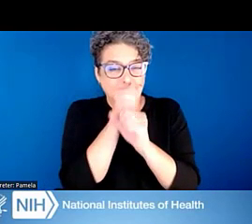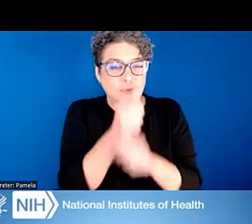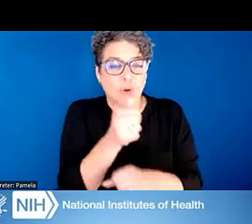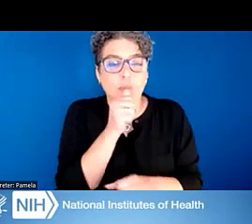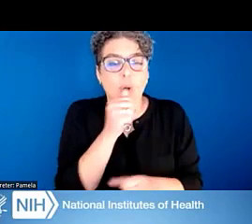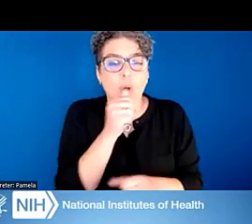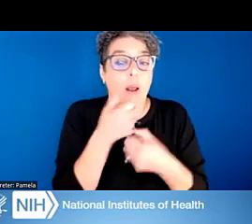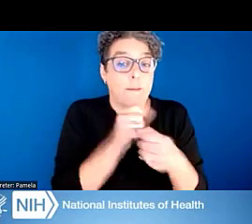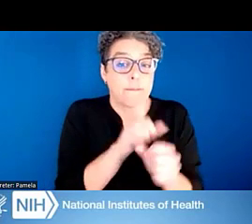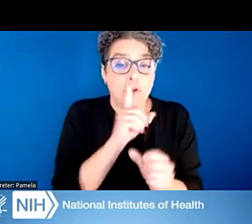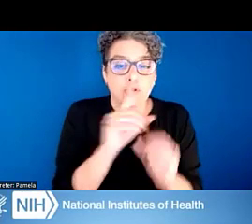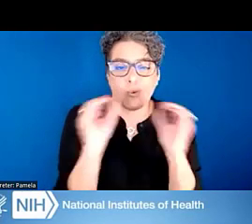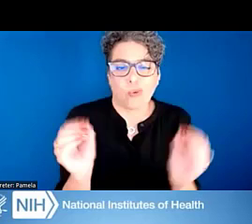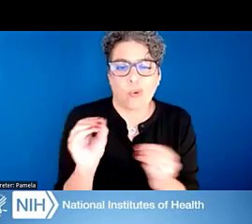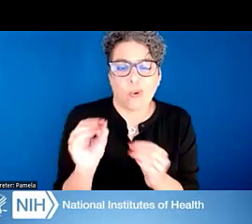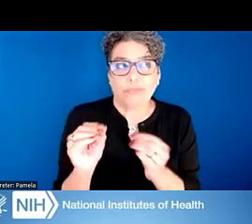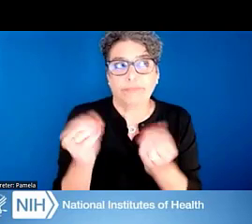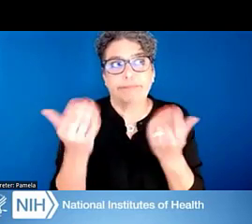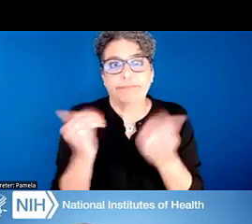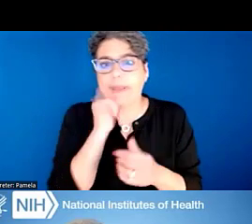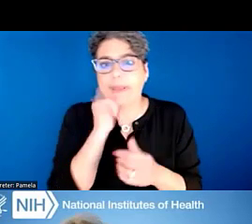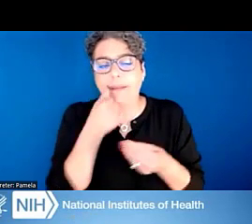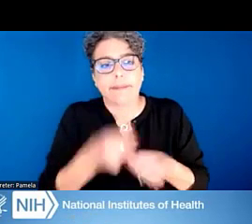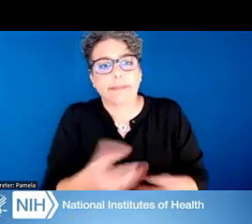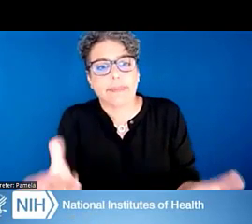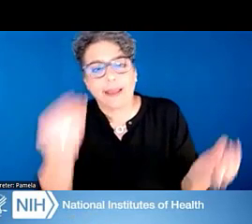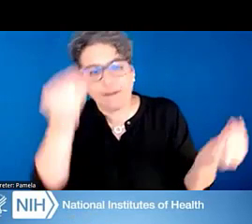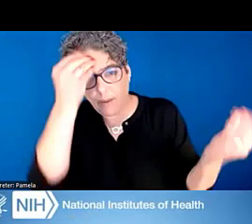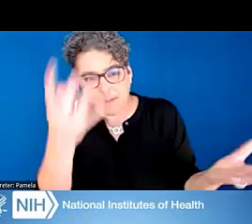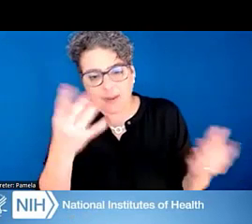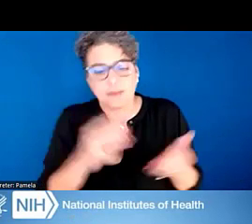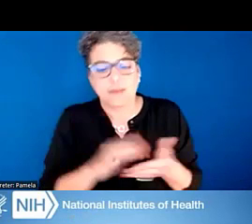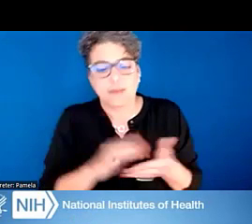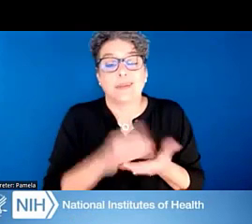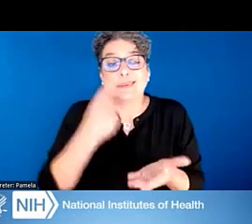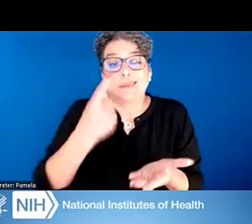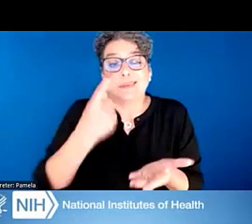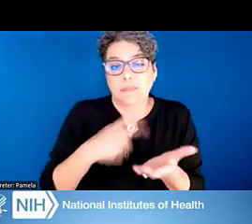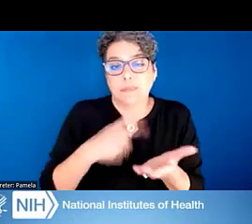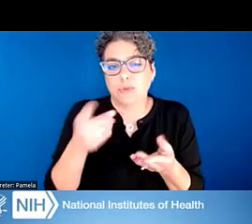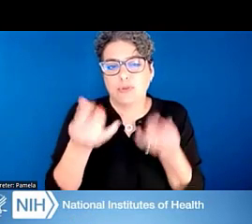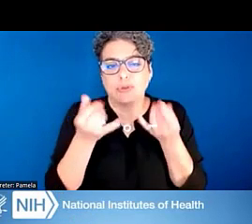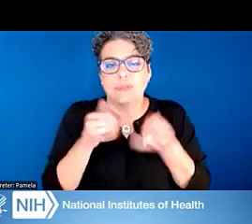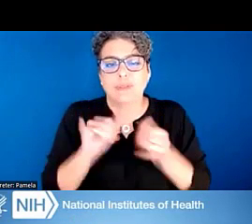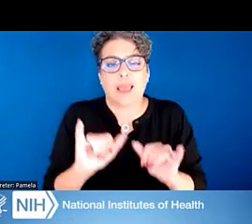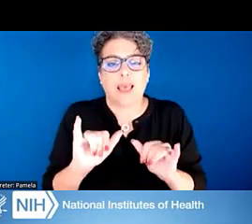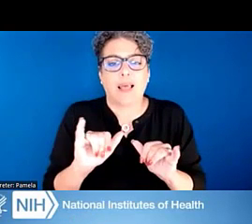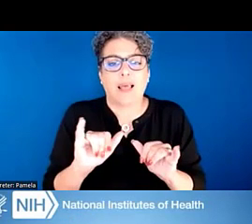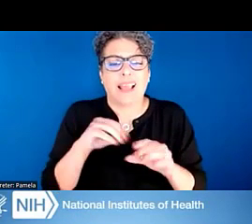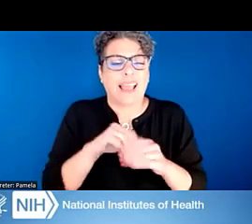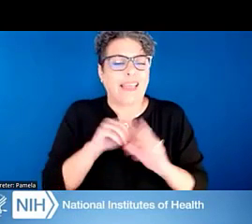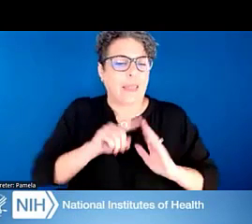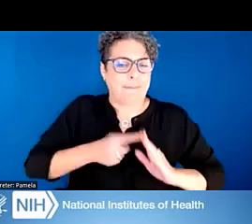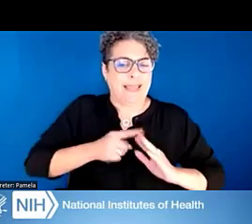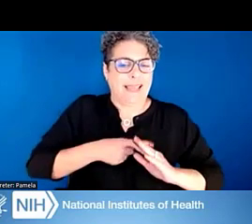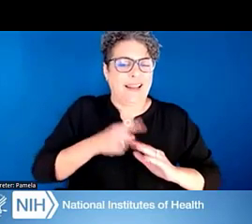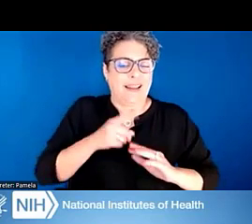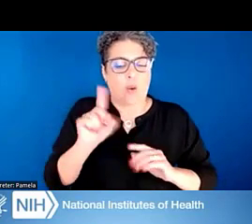leaks. This isn't still .. Maybe a lot of times you're still at the allegation stage, and we don't know necessarily what the outcome is going to be.